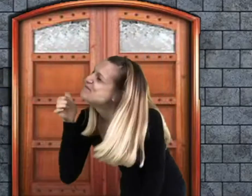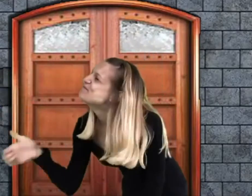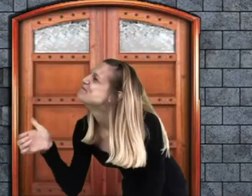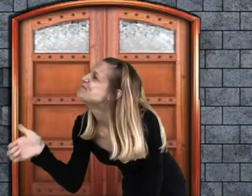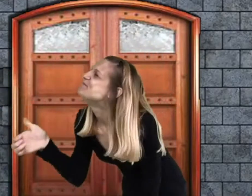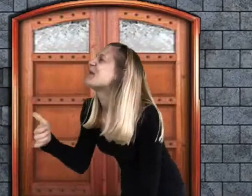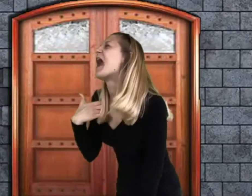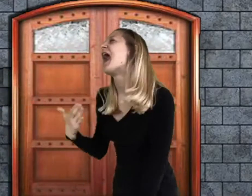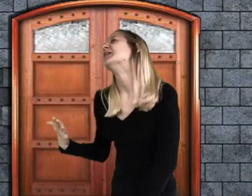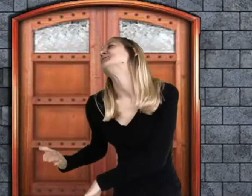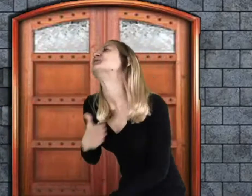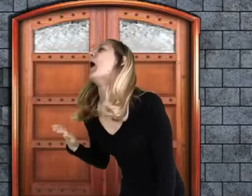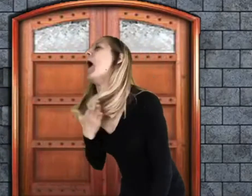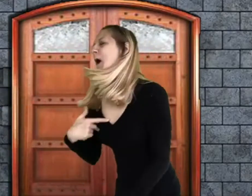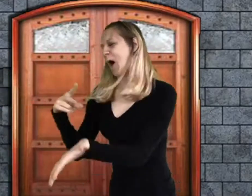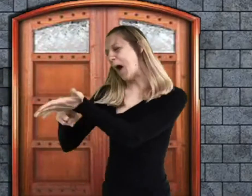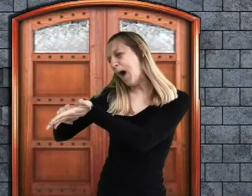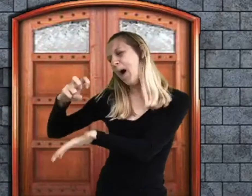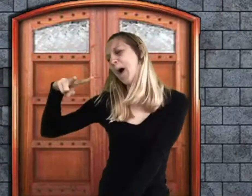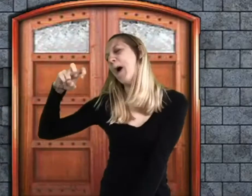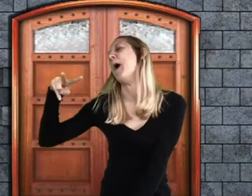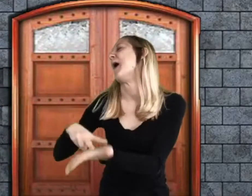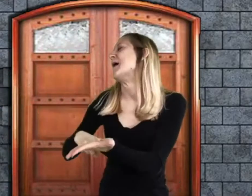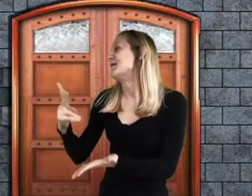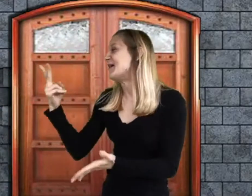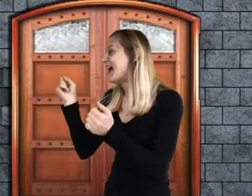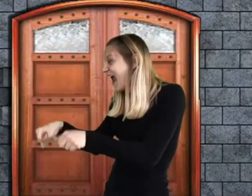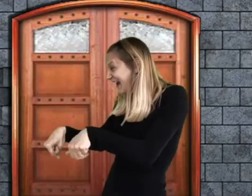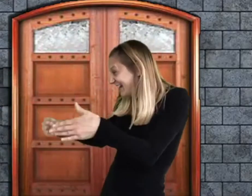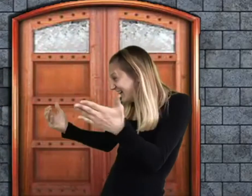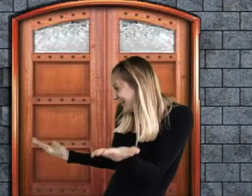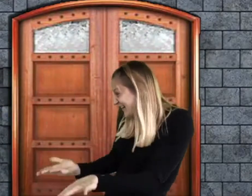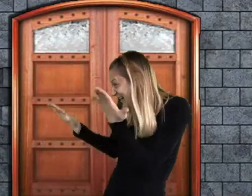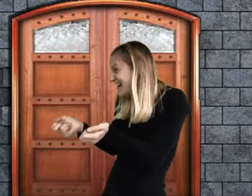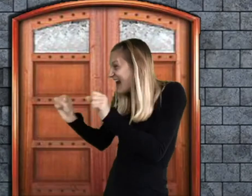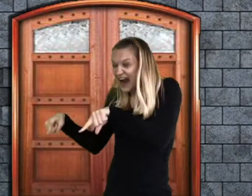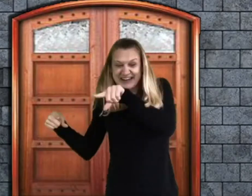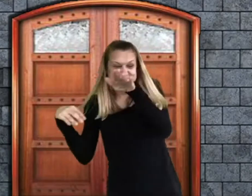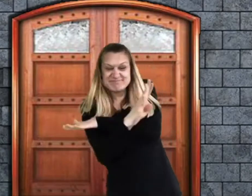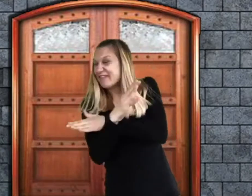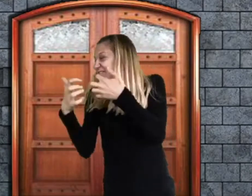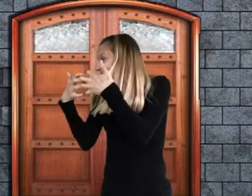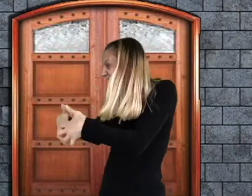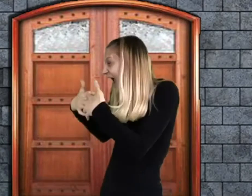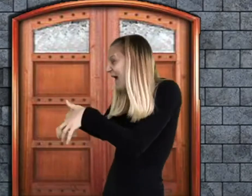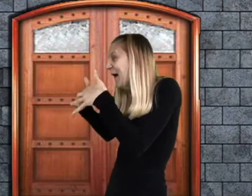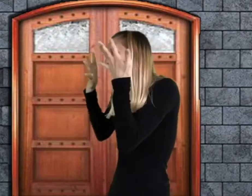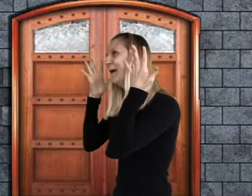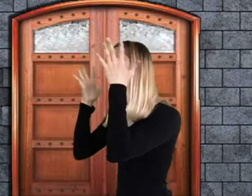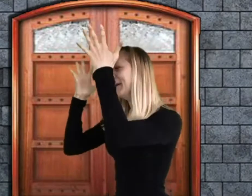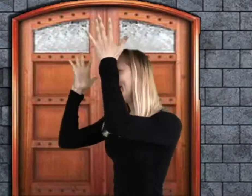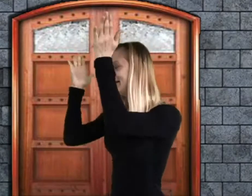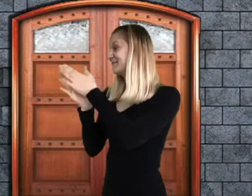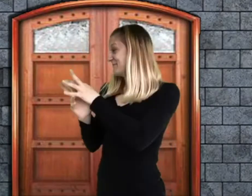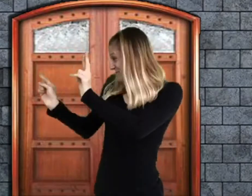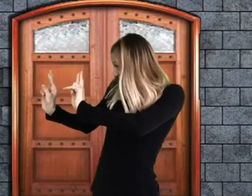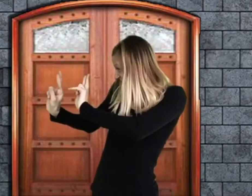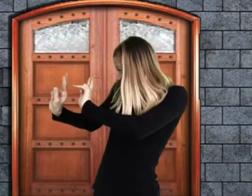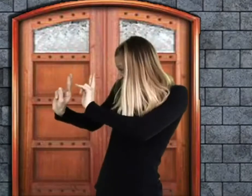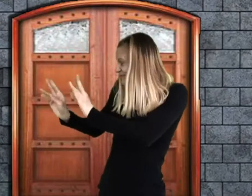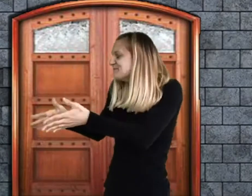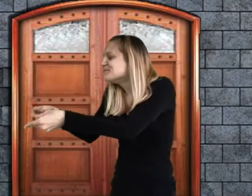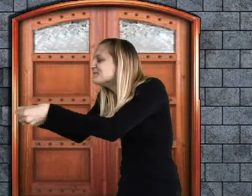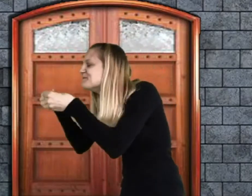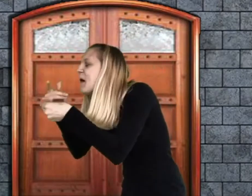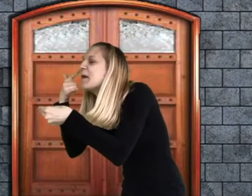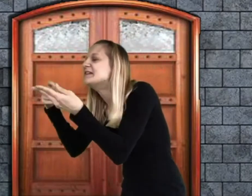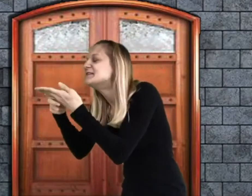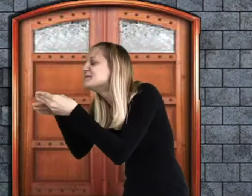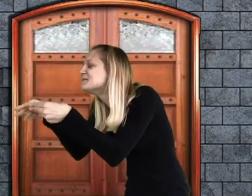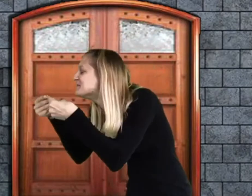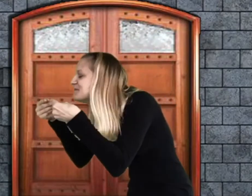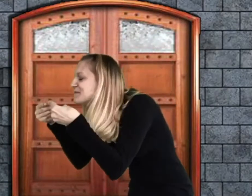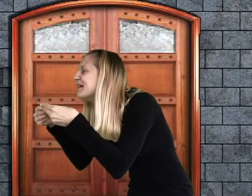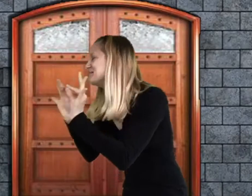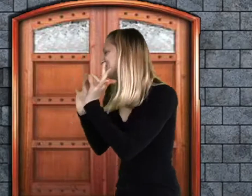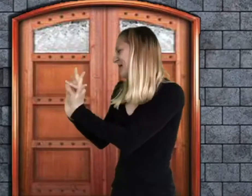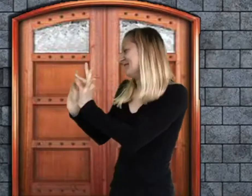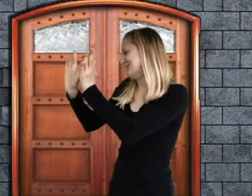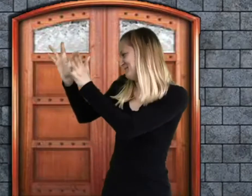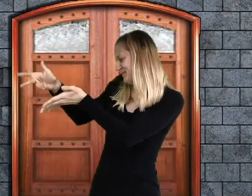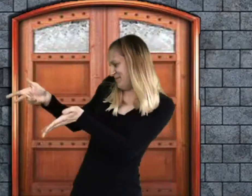Overjoyed! Enraptured! Enchanted! All right! Excellent! Are you ready? Let me see your golden ticket first."